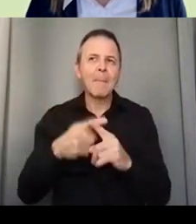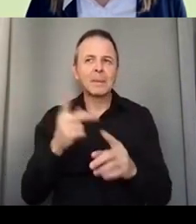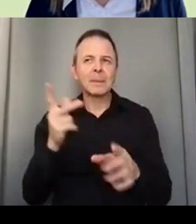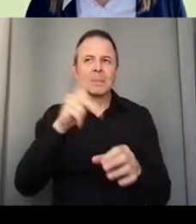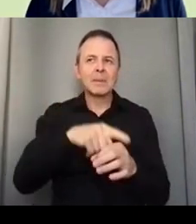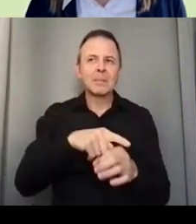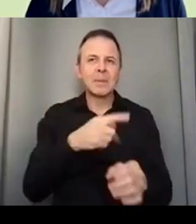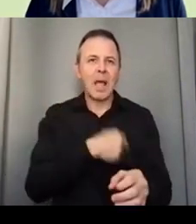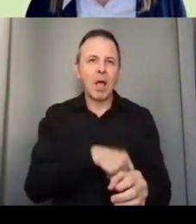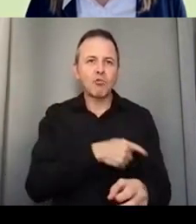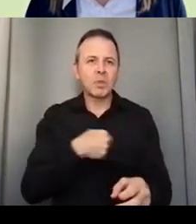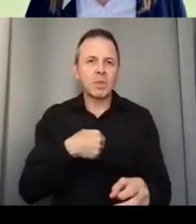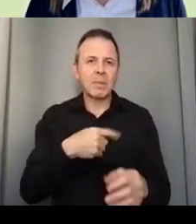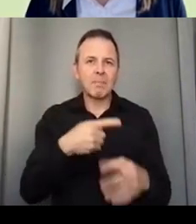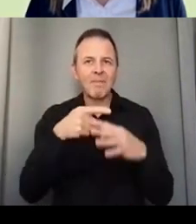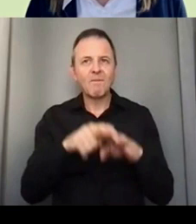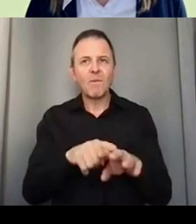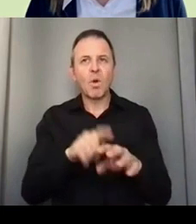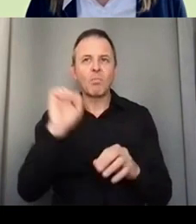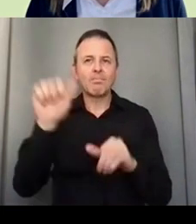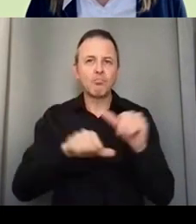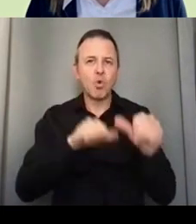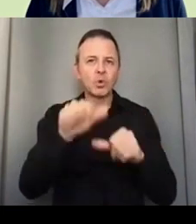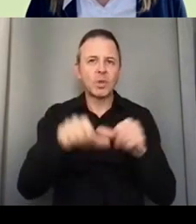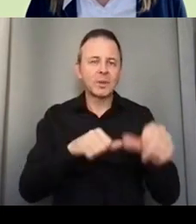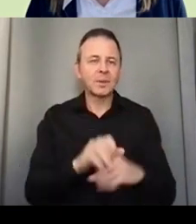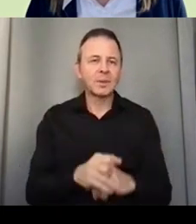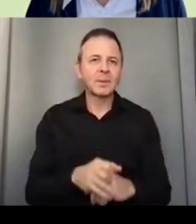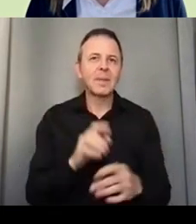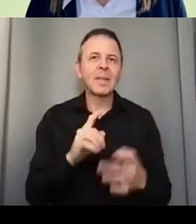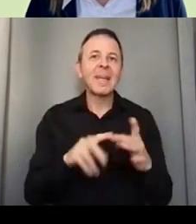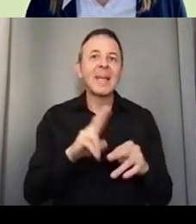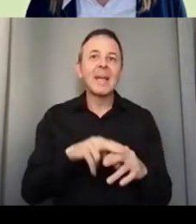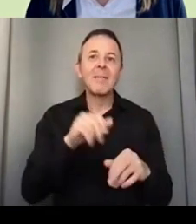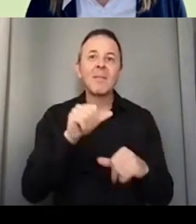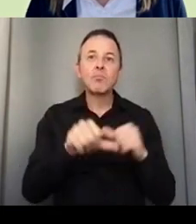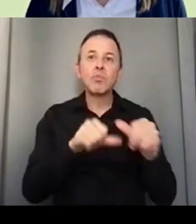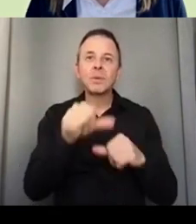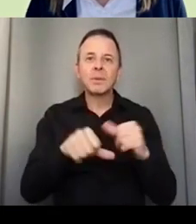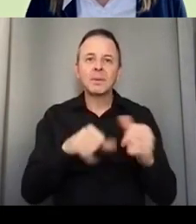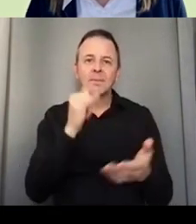first must follow the processes but if the processes fail we